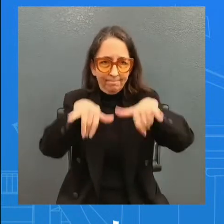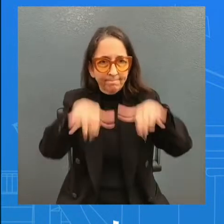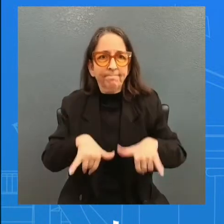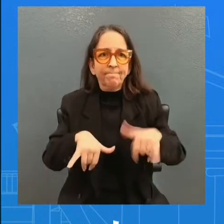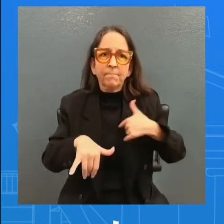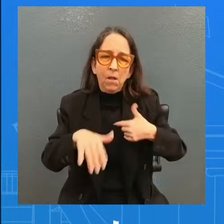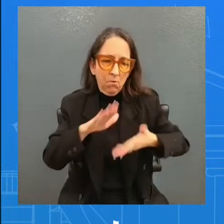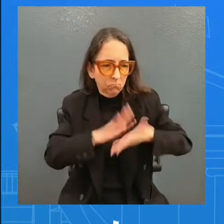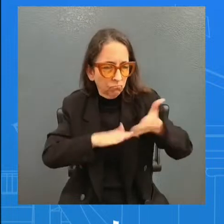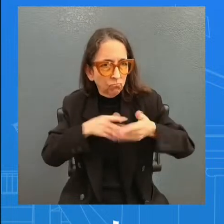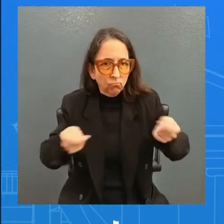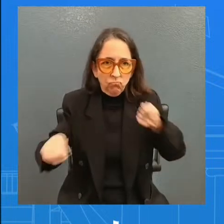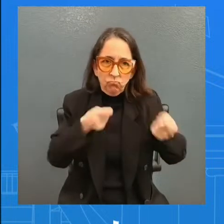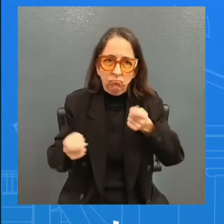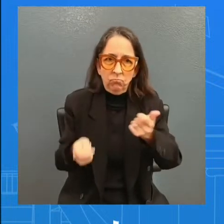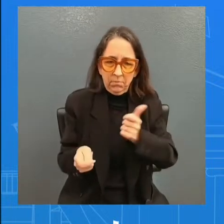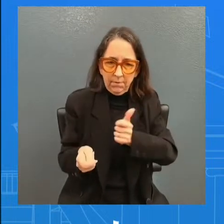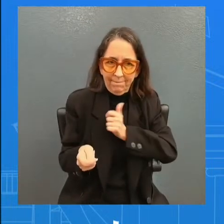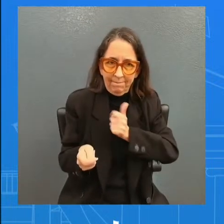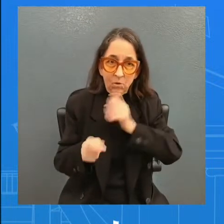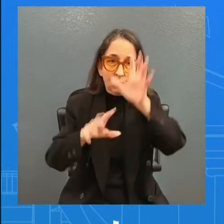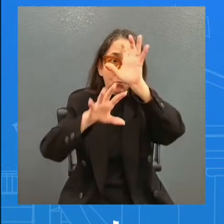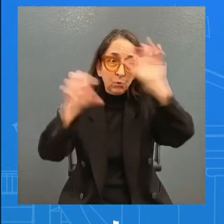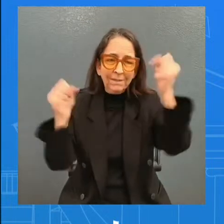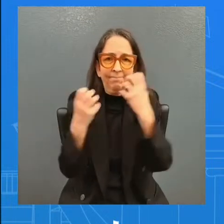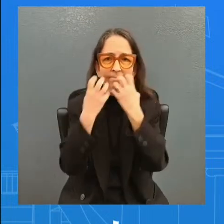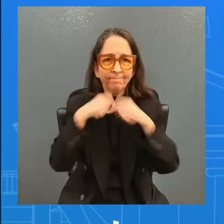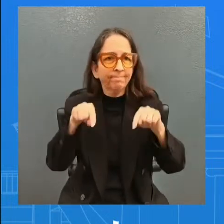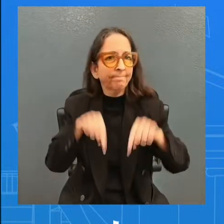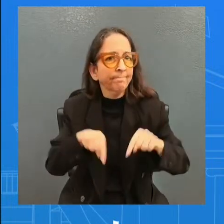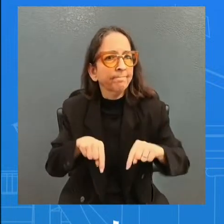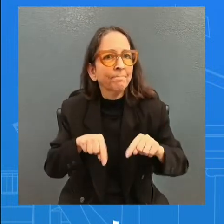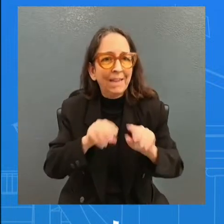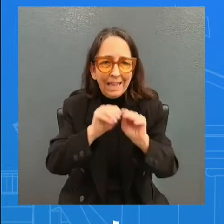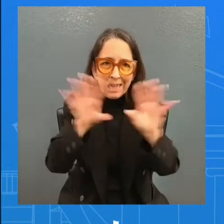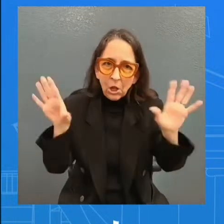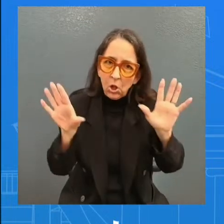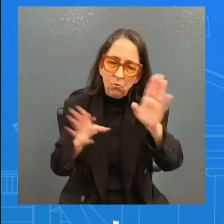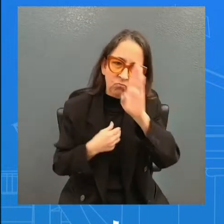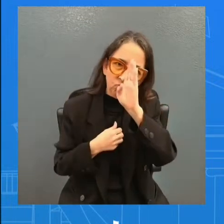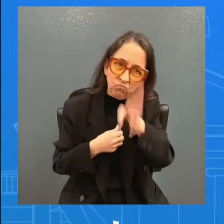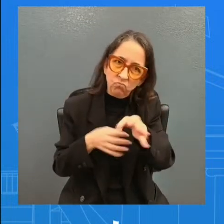and that he’s been very clear about that. So, this is about continuing that, making sure that we are strong domestically